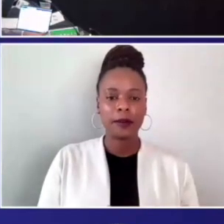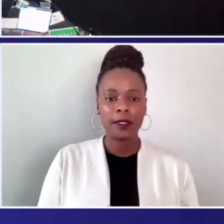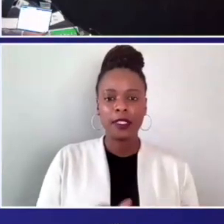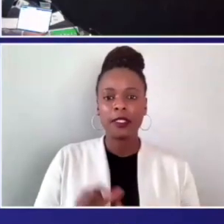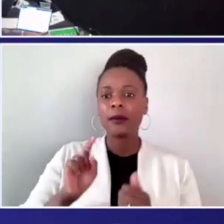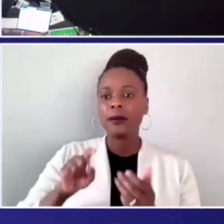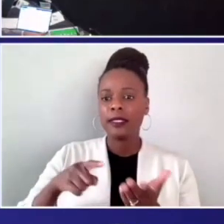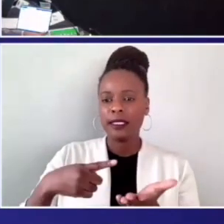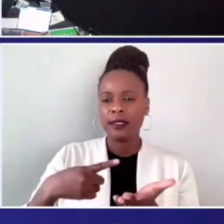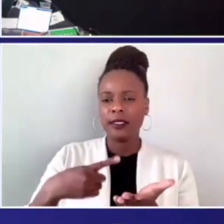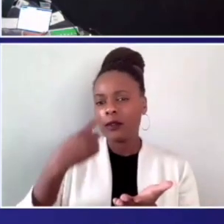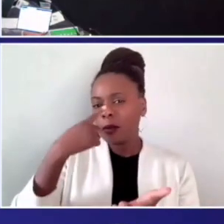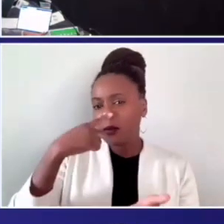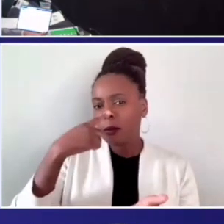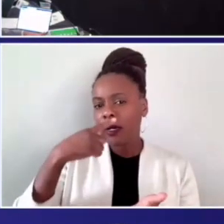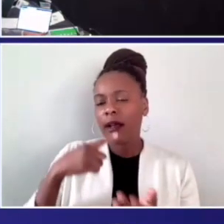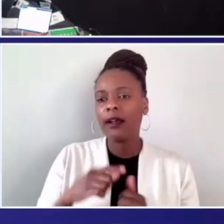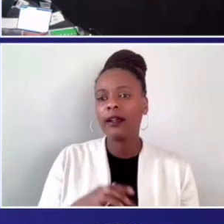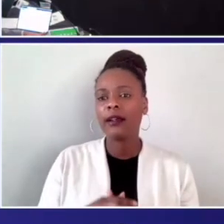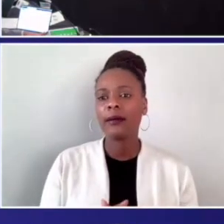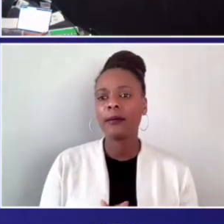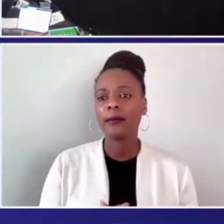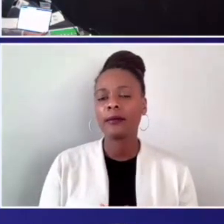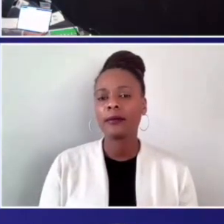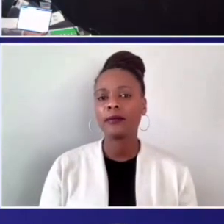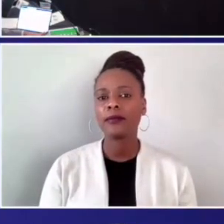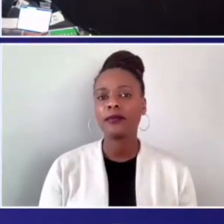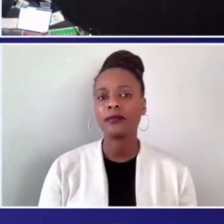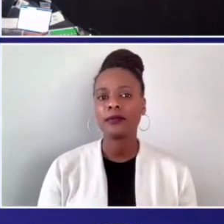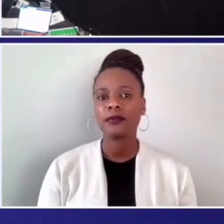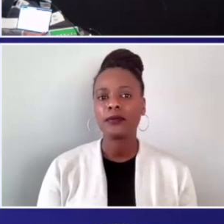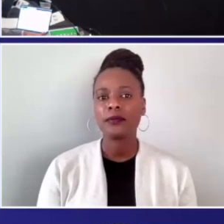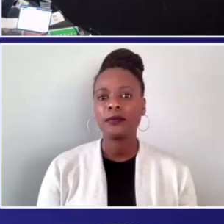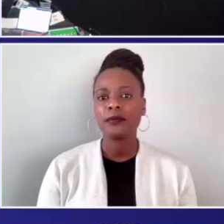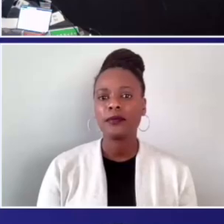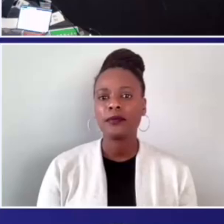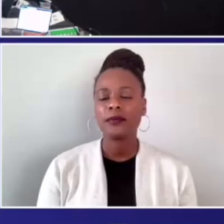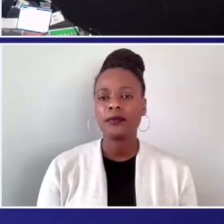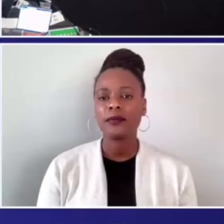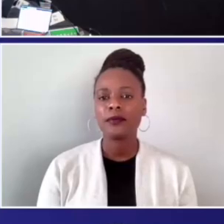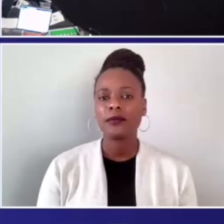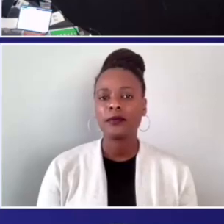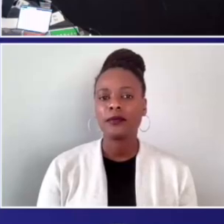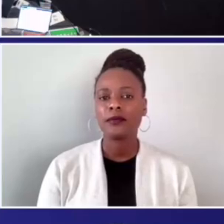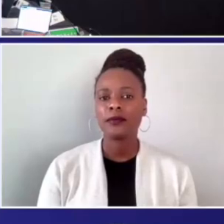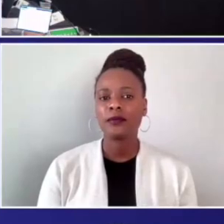if we could go to -- let me see. Make sure that I'm in the right thing. We